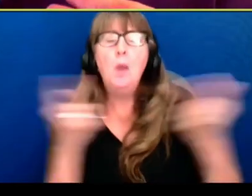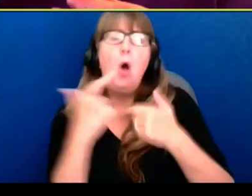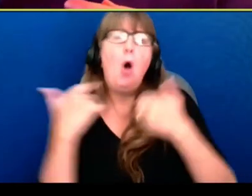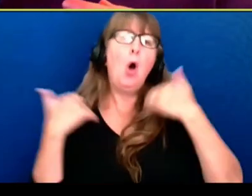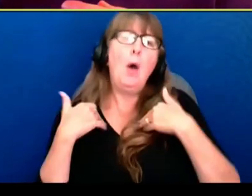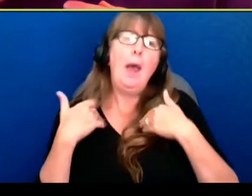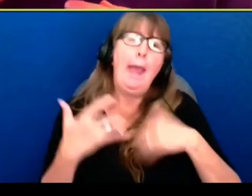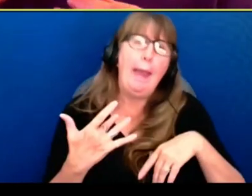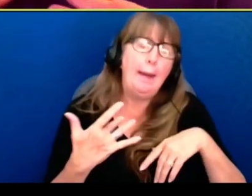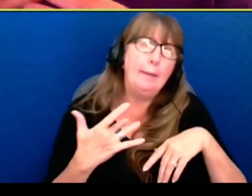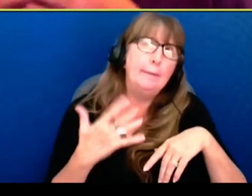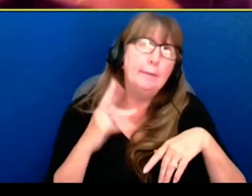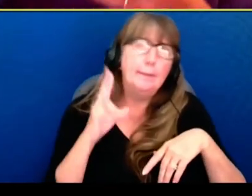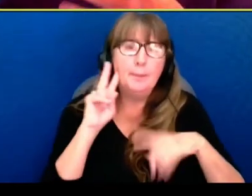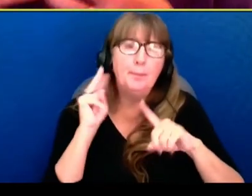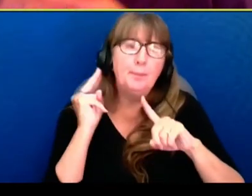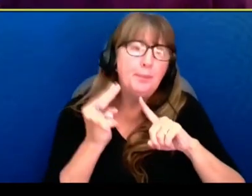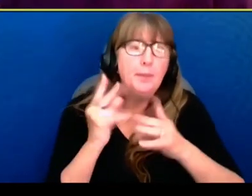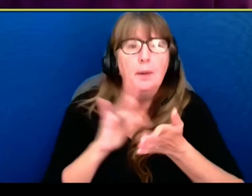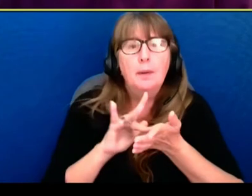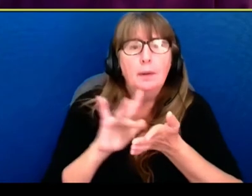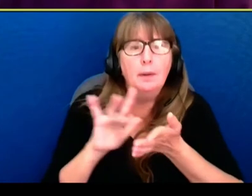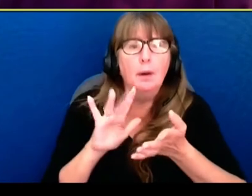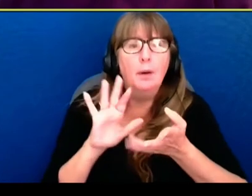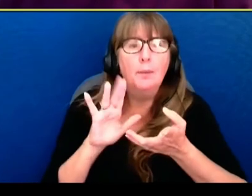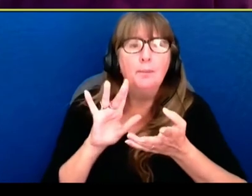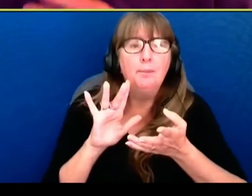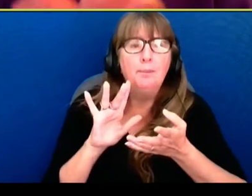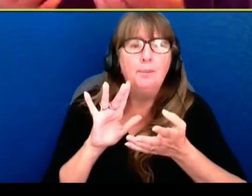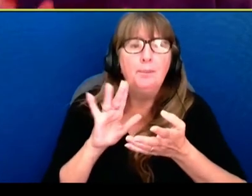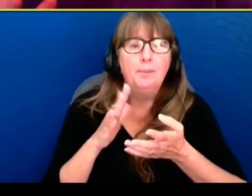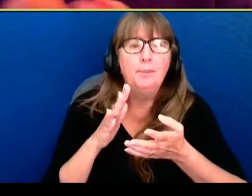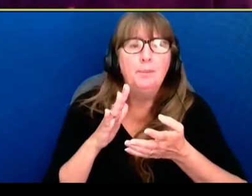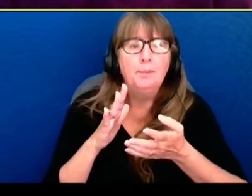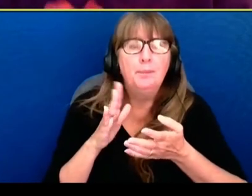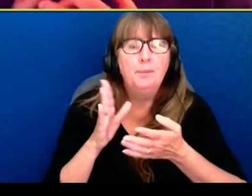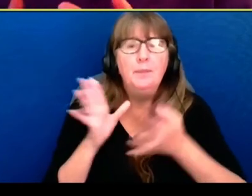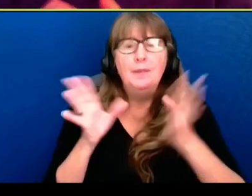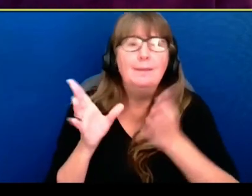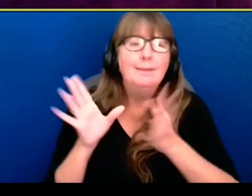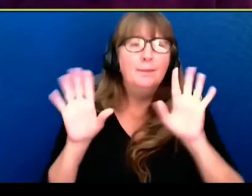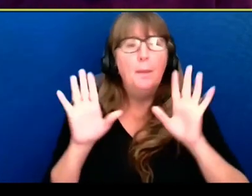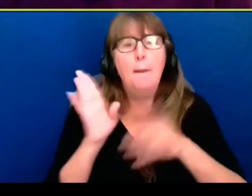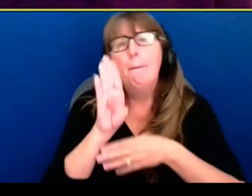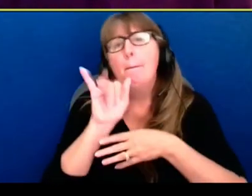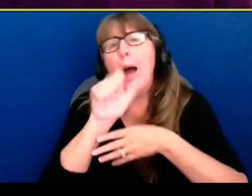Remember to pull them back. Remember to step back from that and look at each child as an individual and is unique.